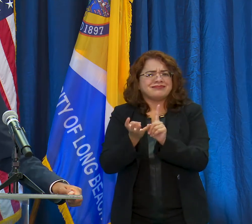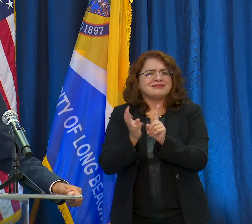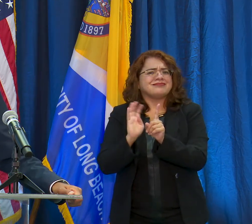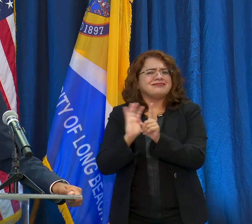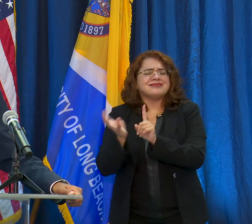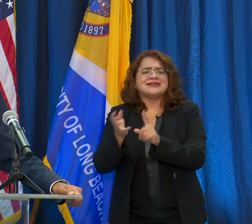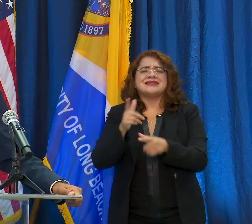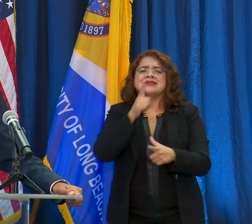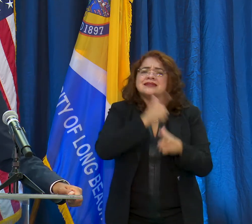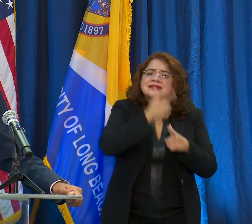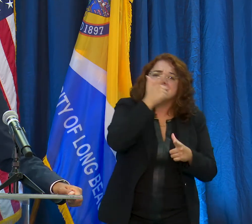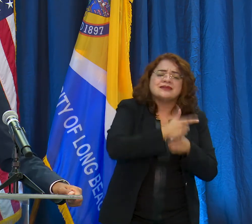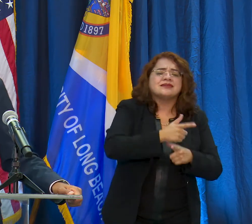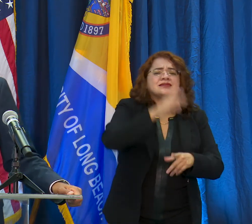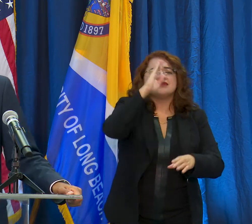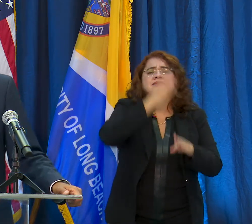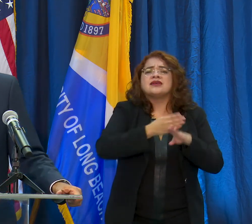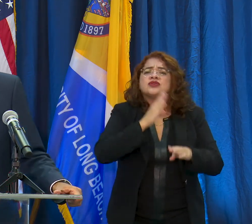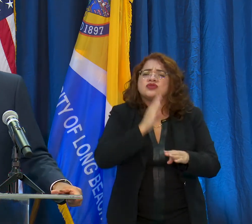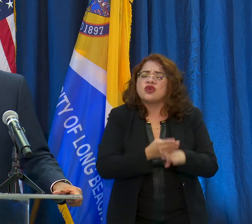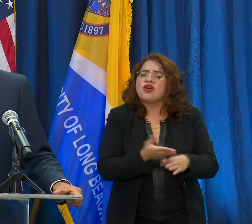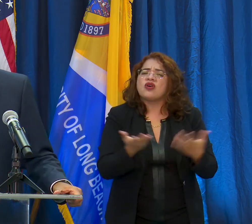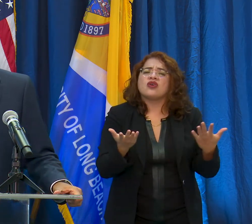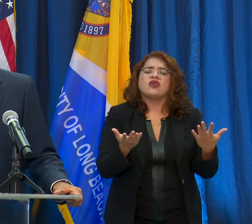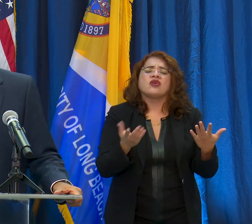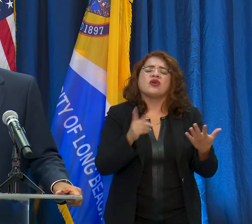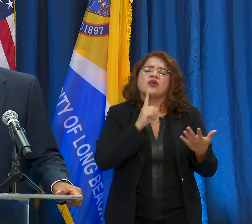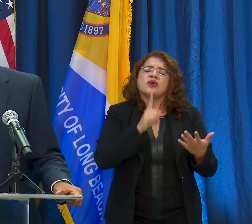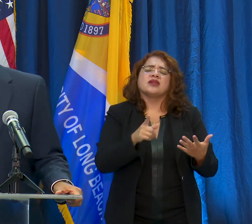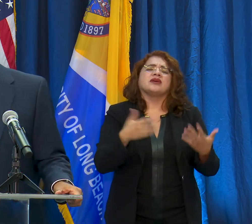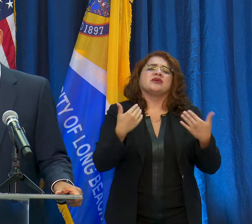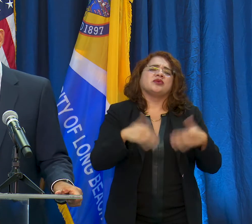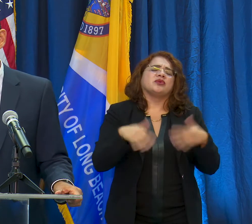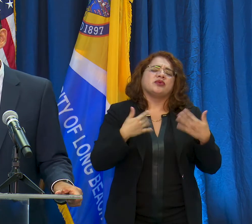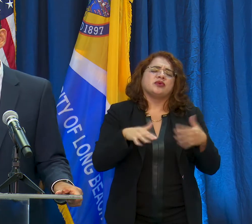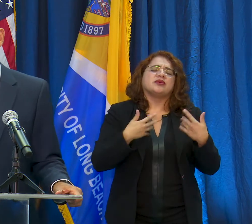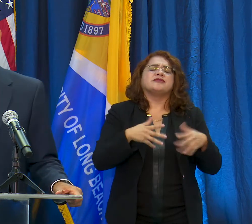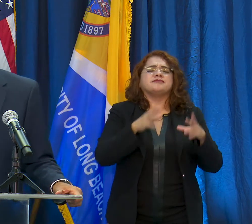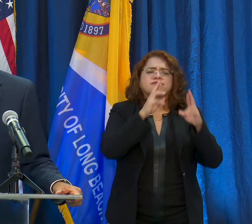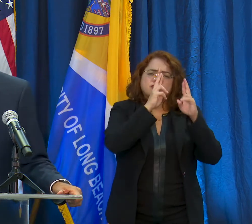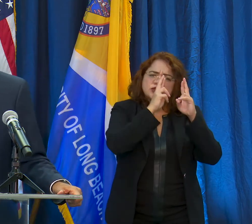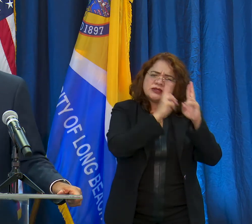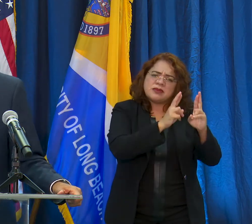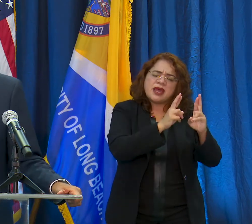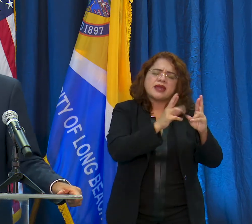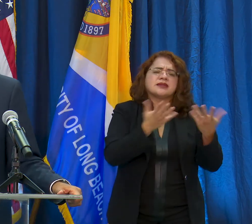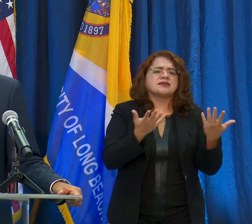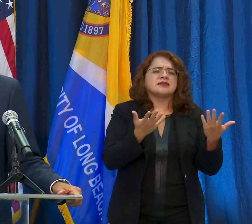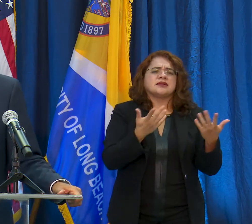daughters, and they all deserve our respect and our love. They're not just a data point, they are